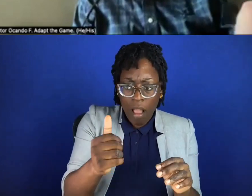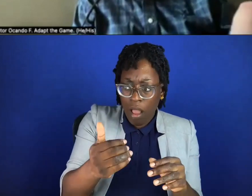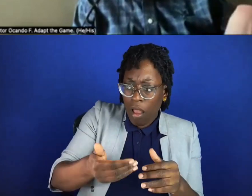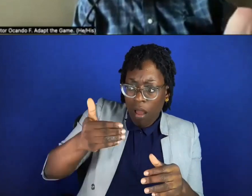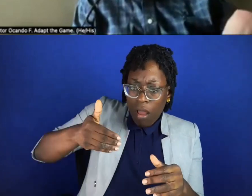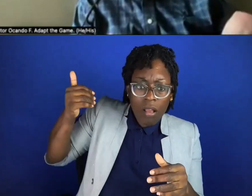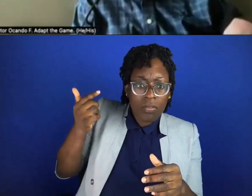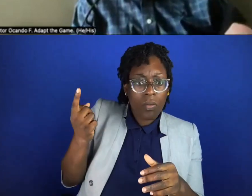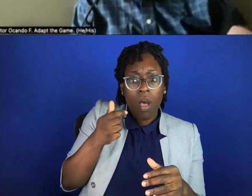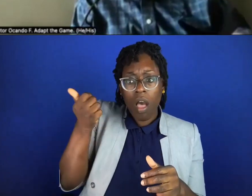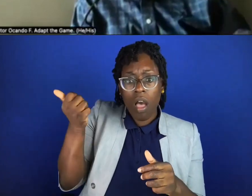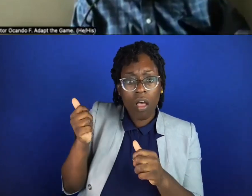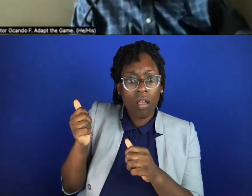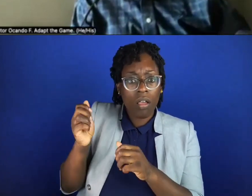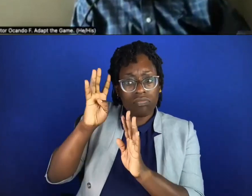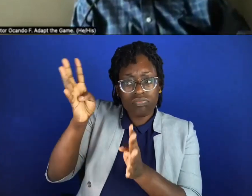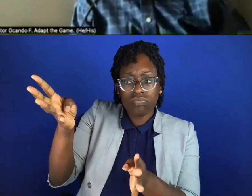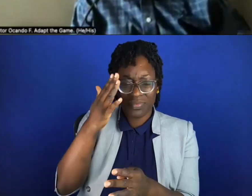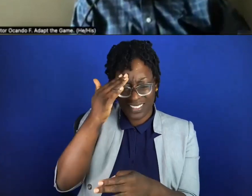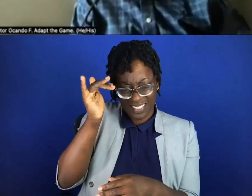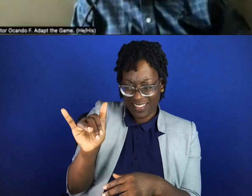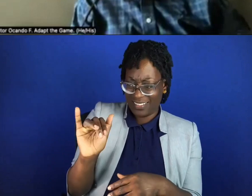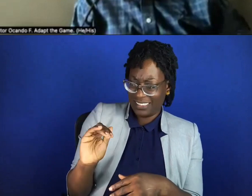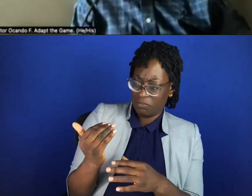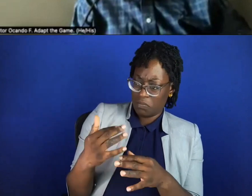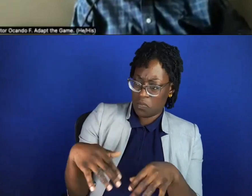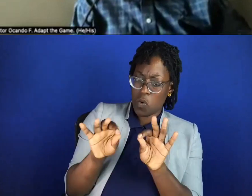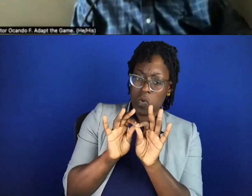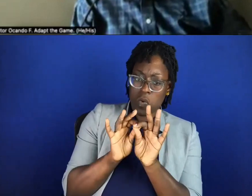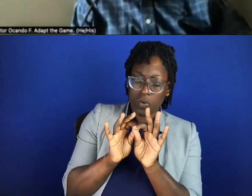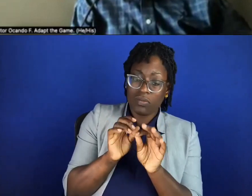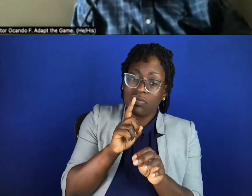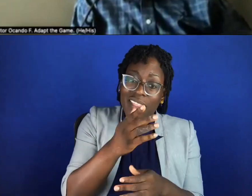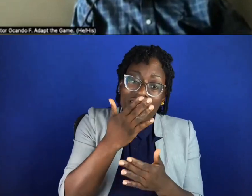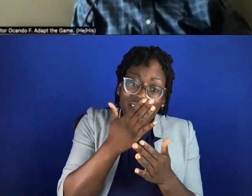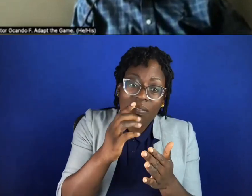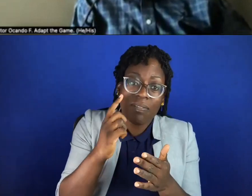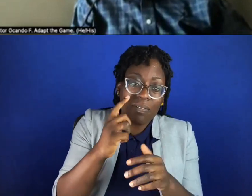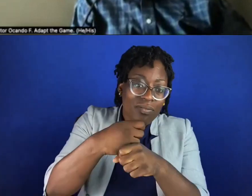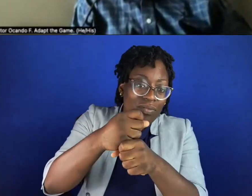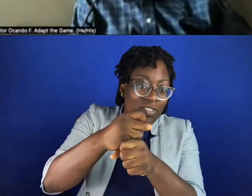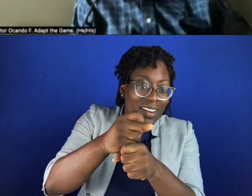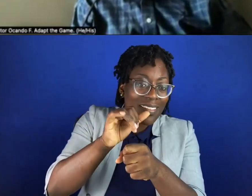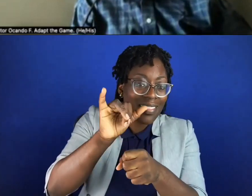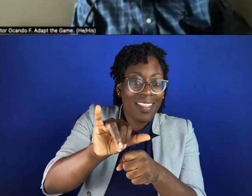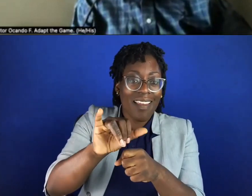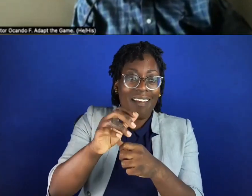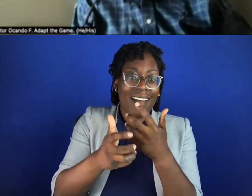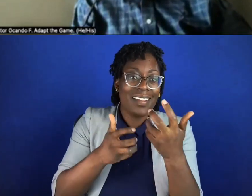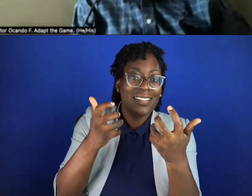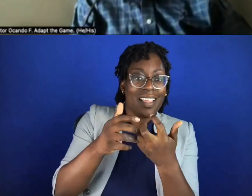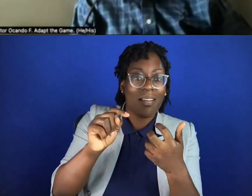thank you so much for creating Adapt the Game because it’s necessary and it's such an